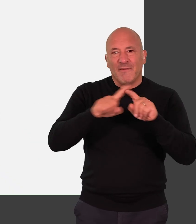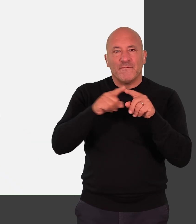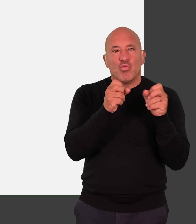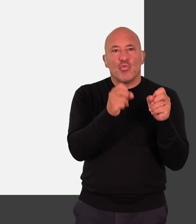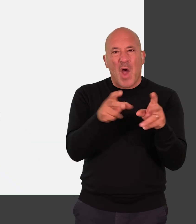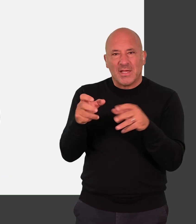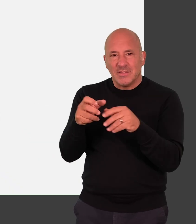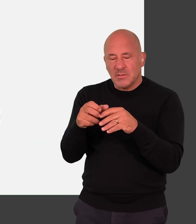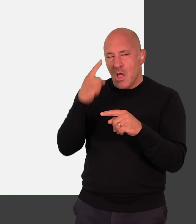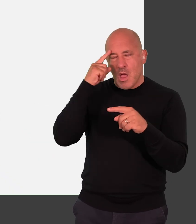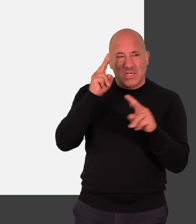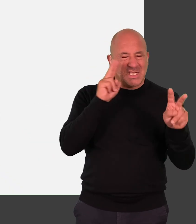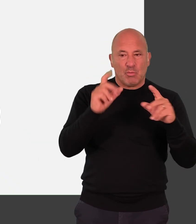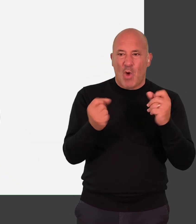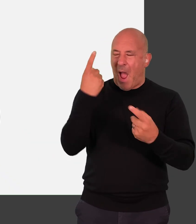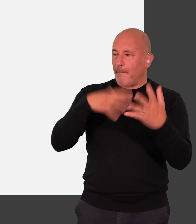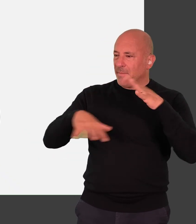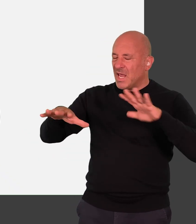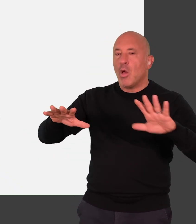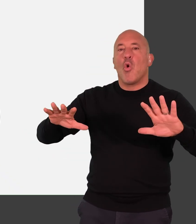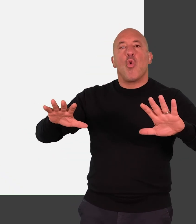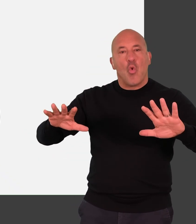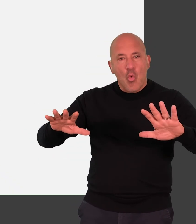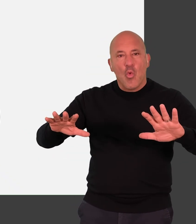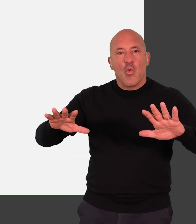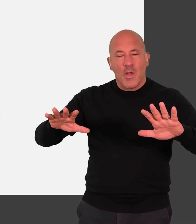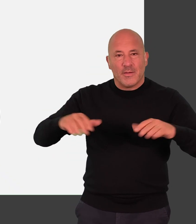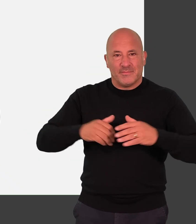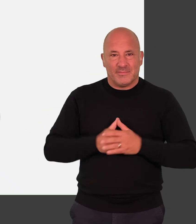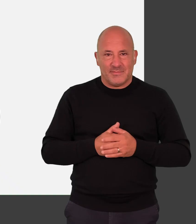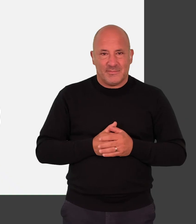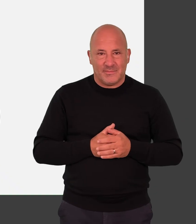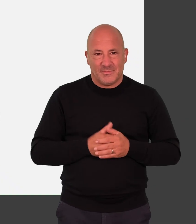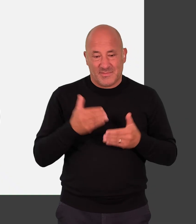that can be used in other ways to process more of what’s around.